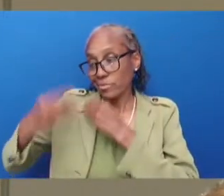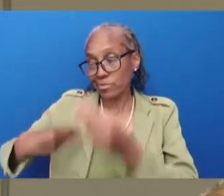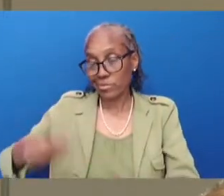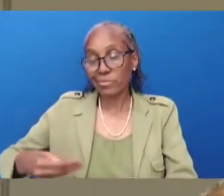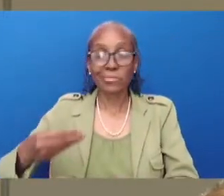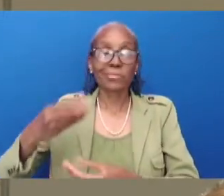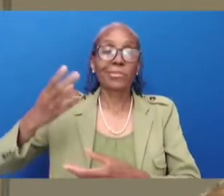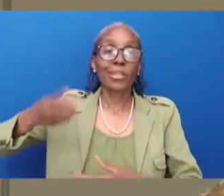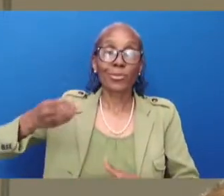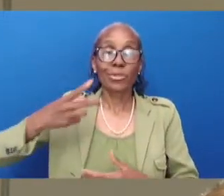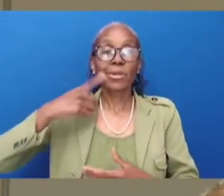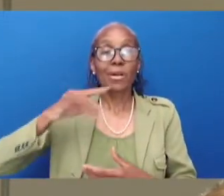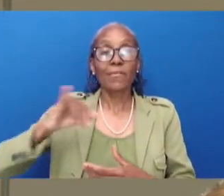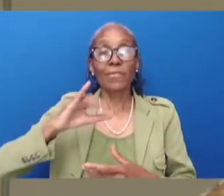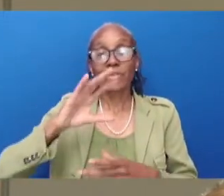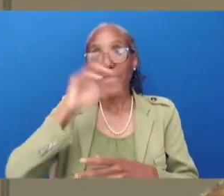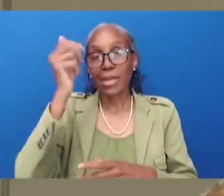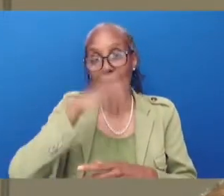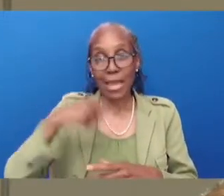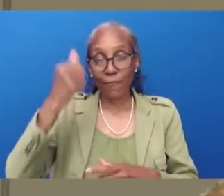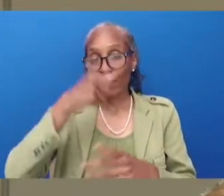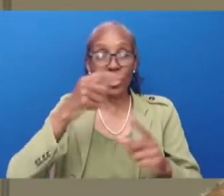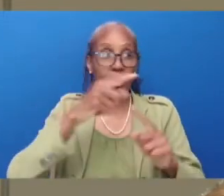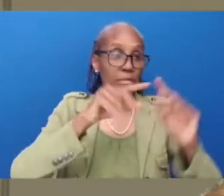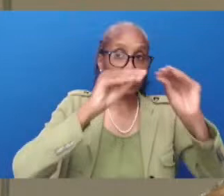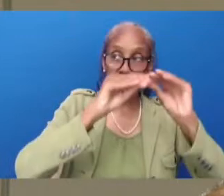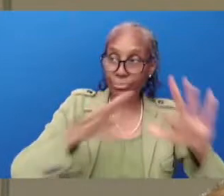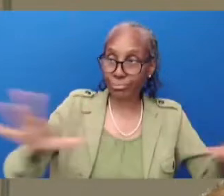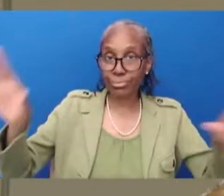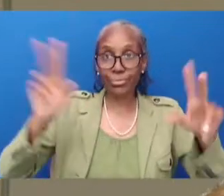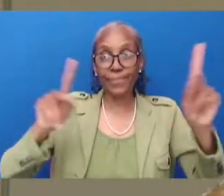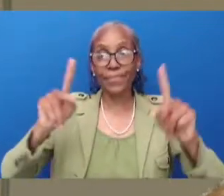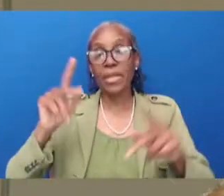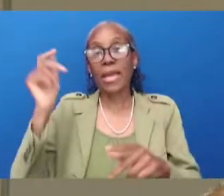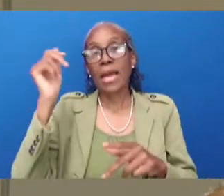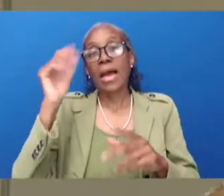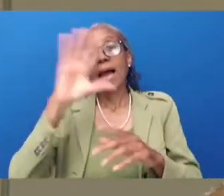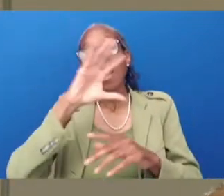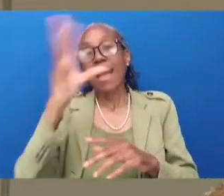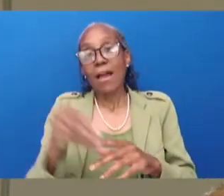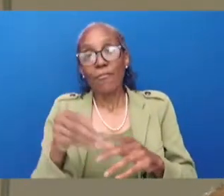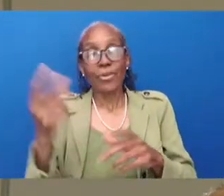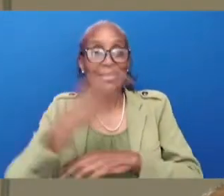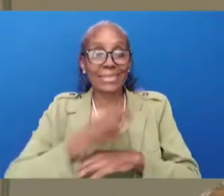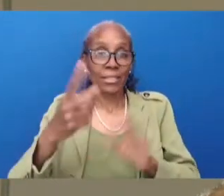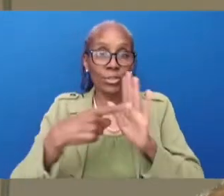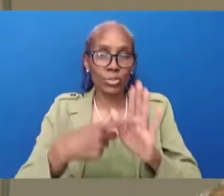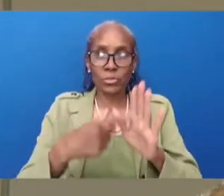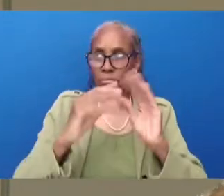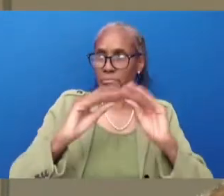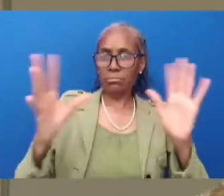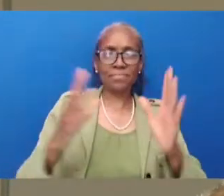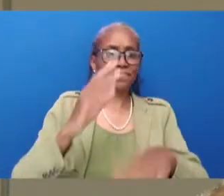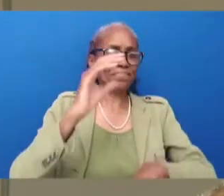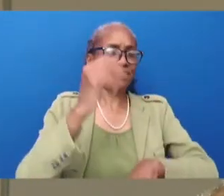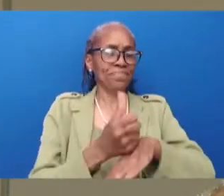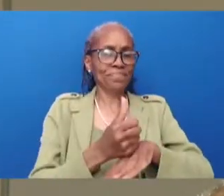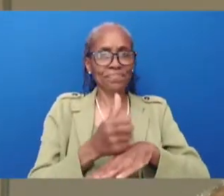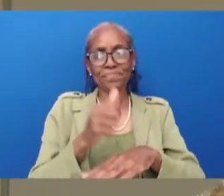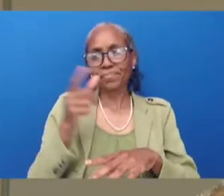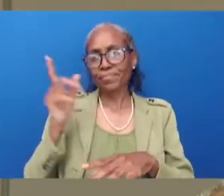AND CULTURAL HERITAGE OF THE